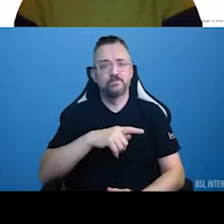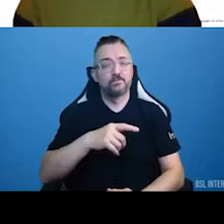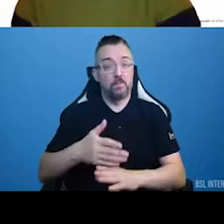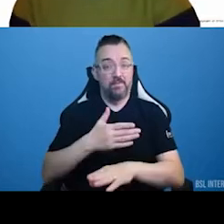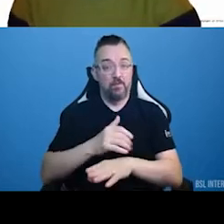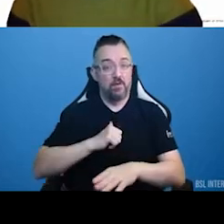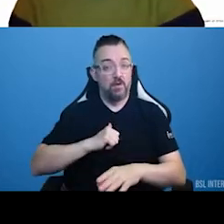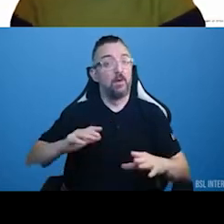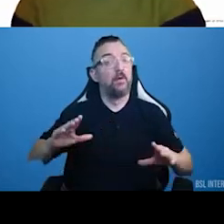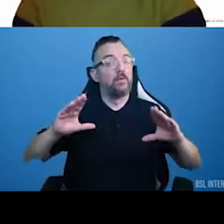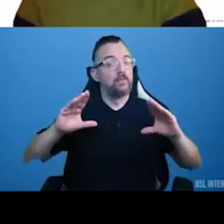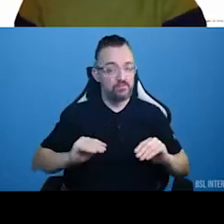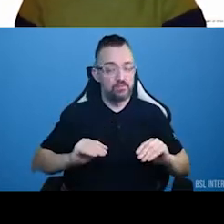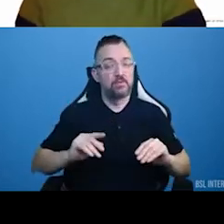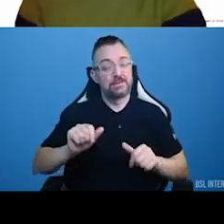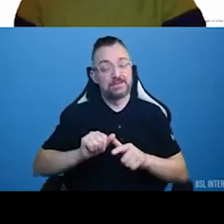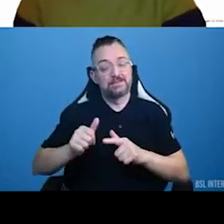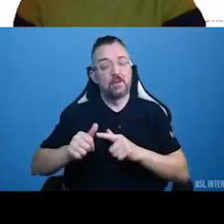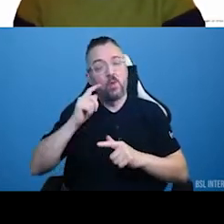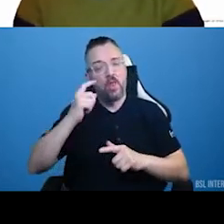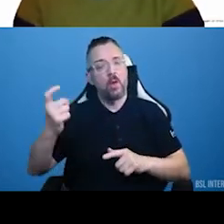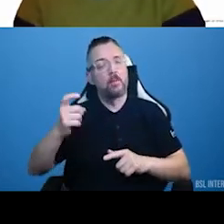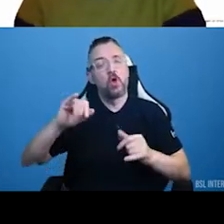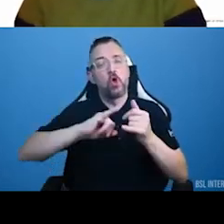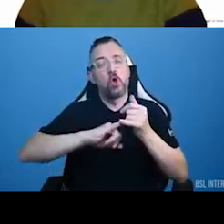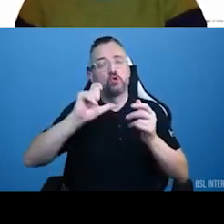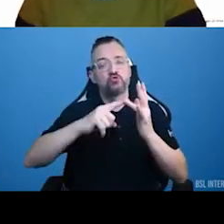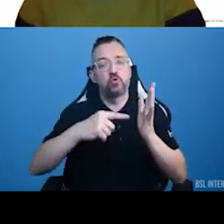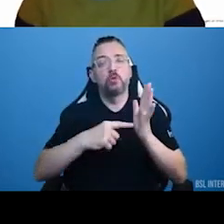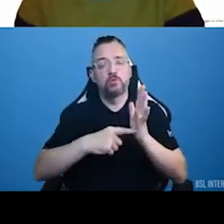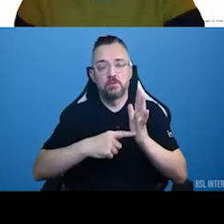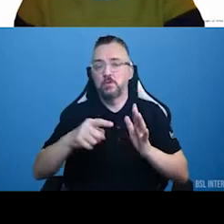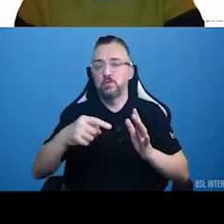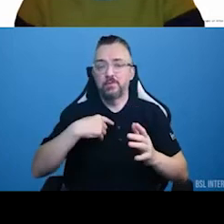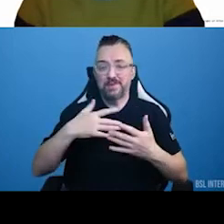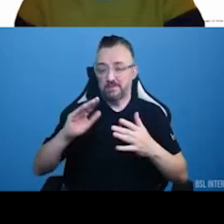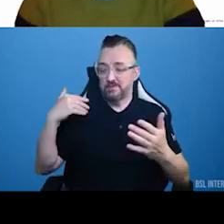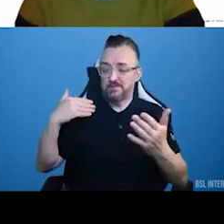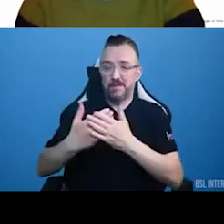much like Scott that you're going to hear from, we've spent pretty much the last six months to a year focused